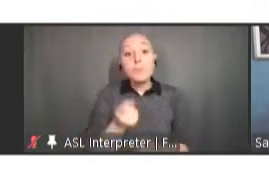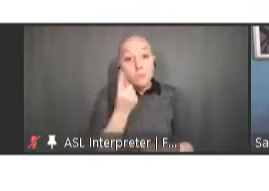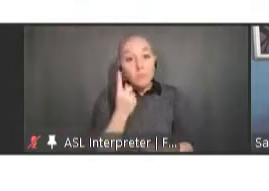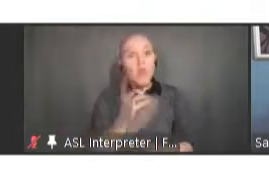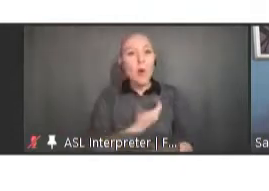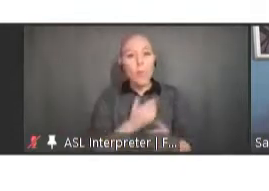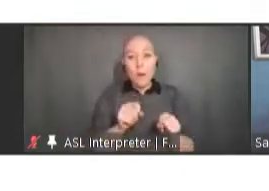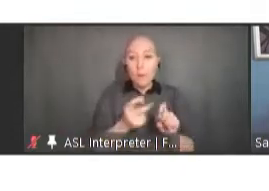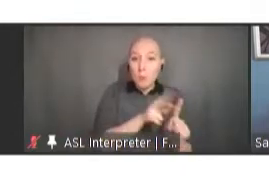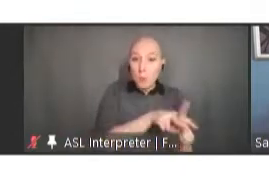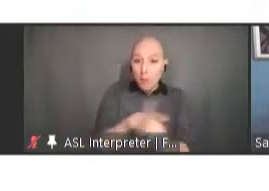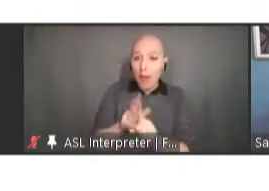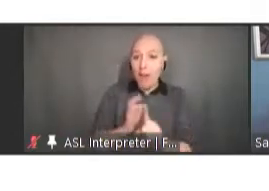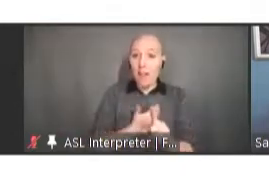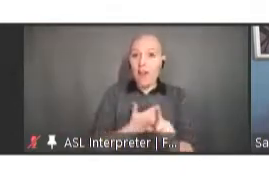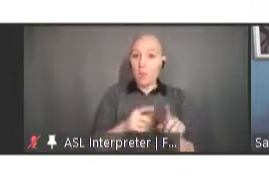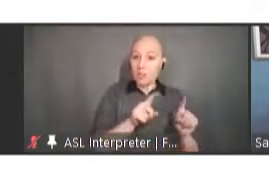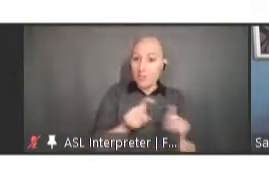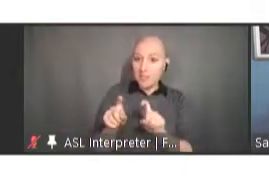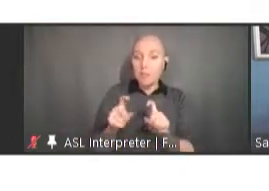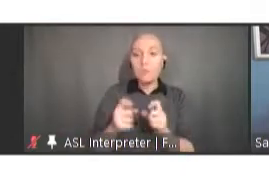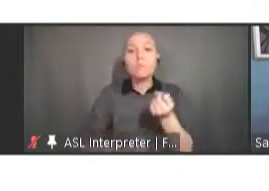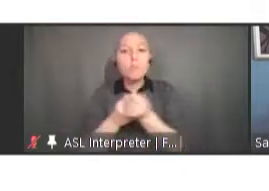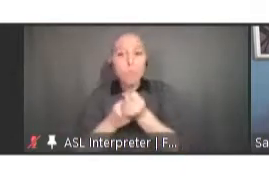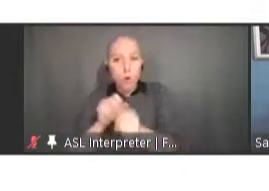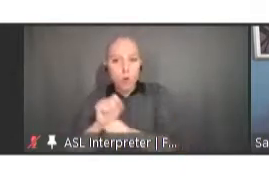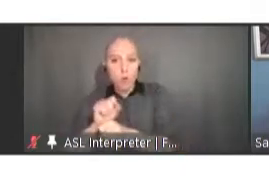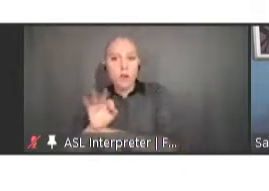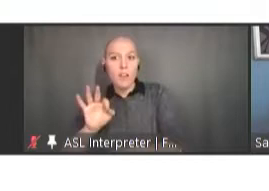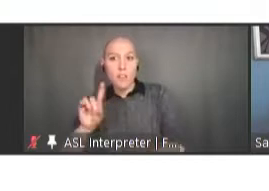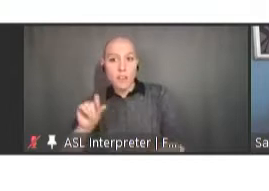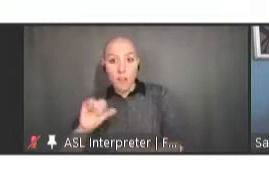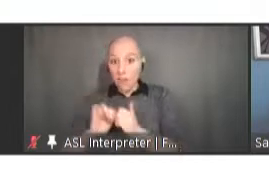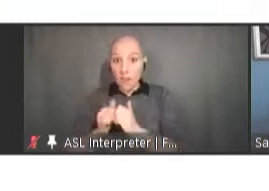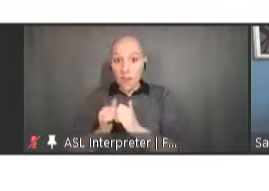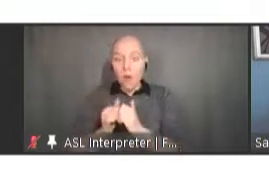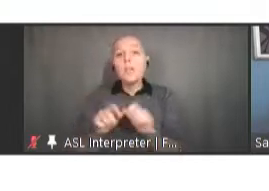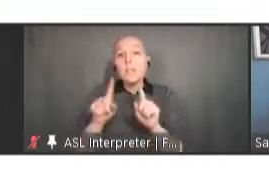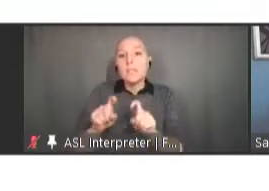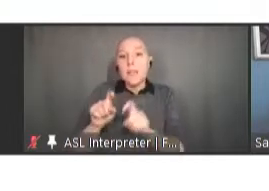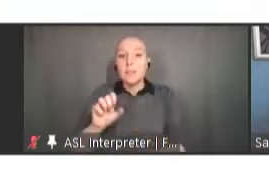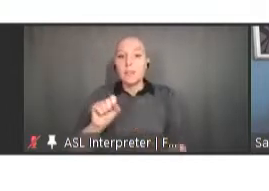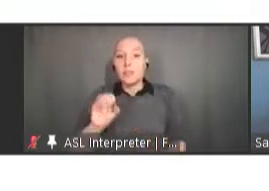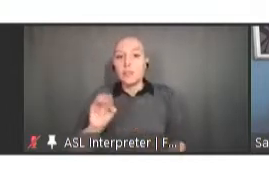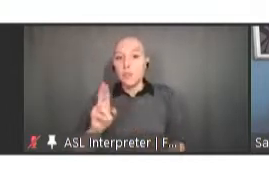work of the FDA by testing serology assays at the Frederick National Laboratory for Cancer Research.